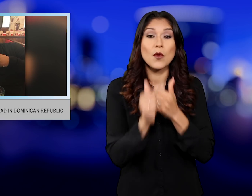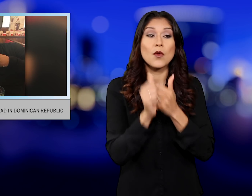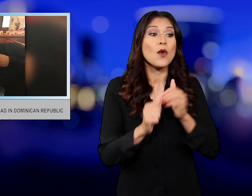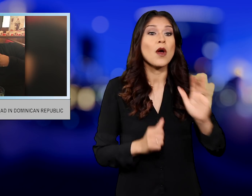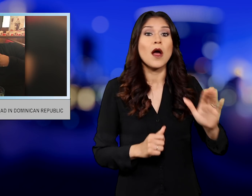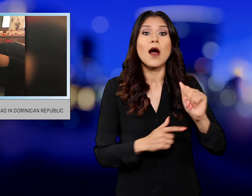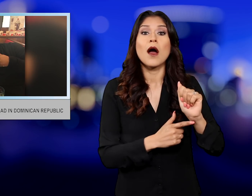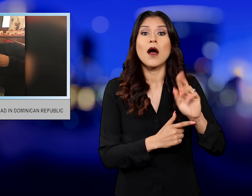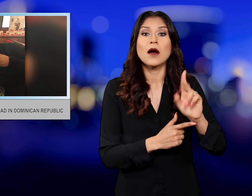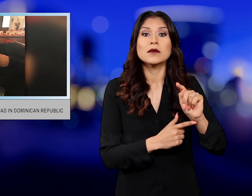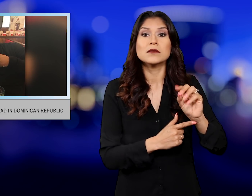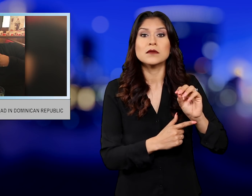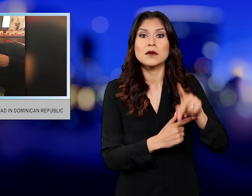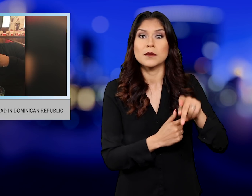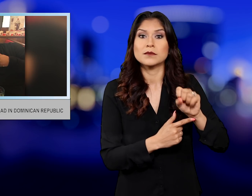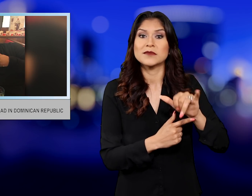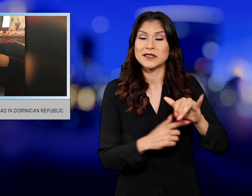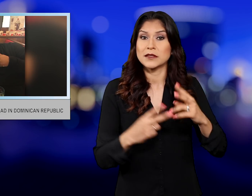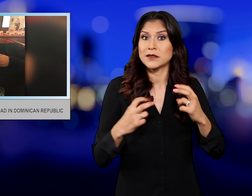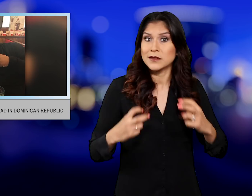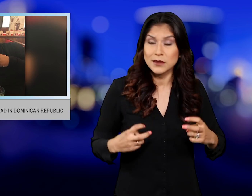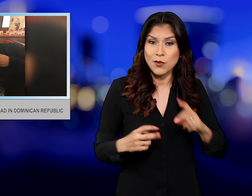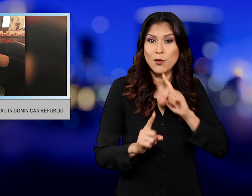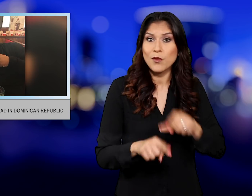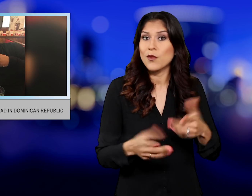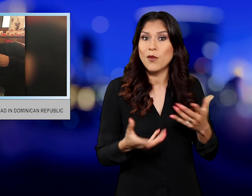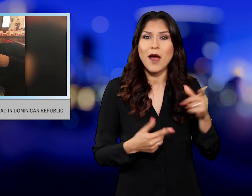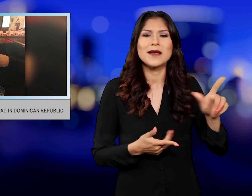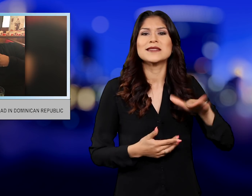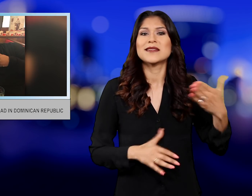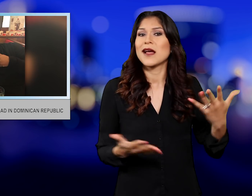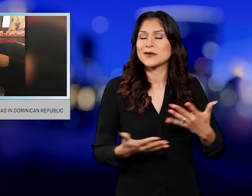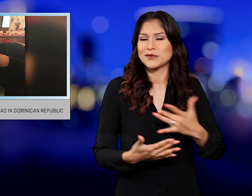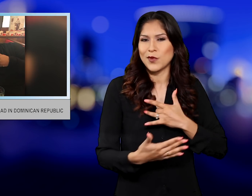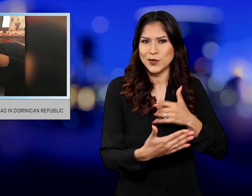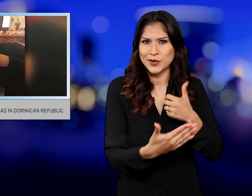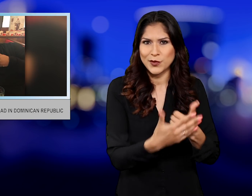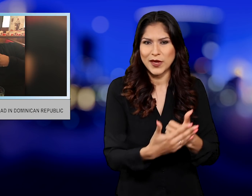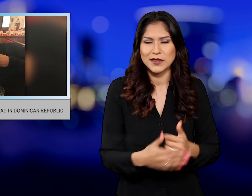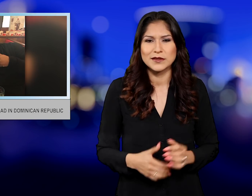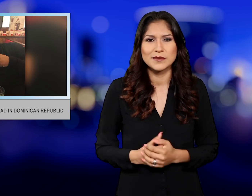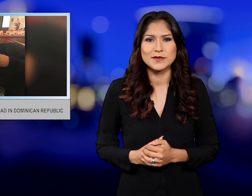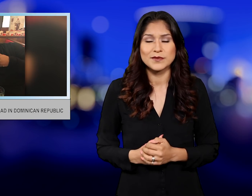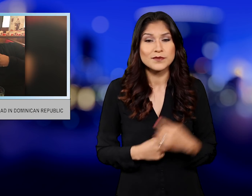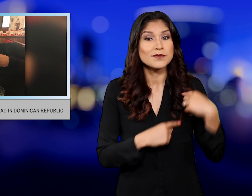According to a preliminary autopsy report, Allen died of cardiac arrest.